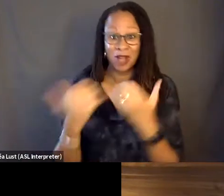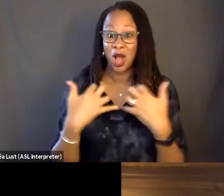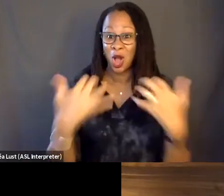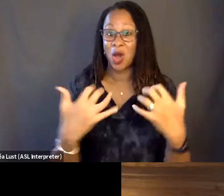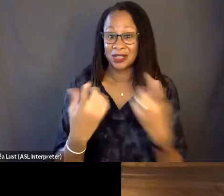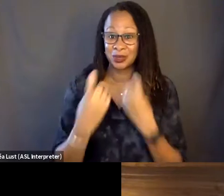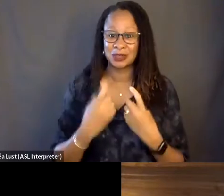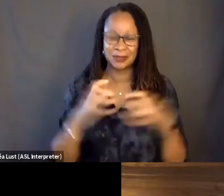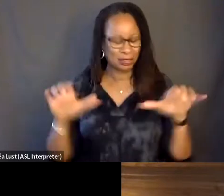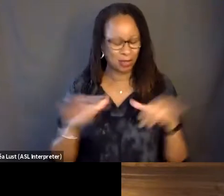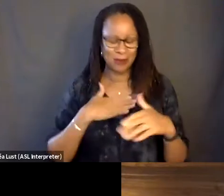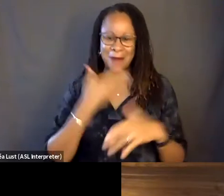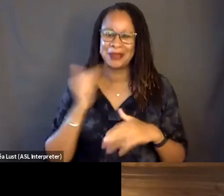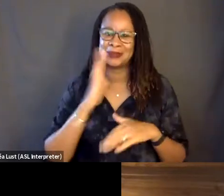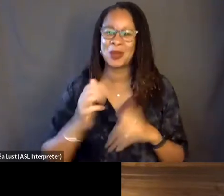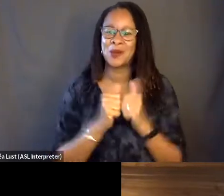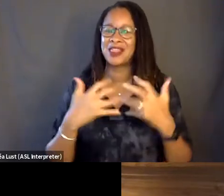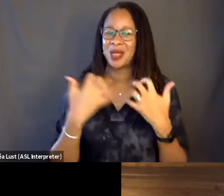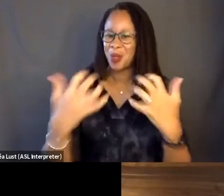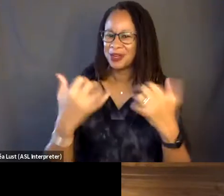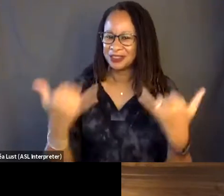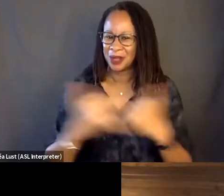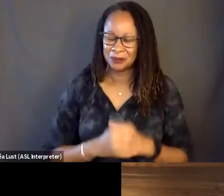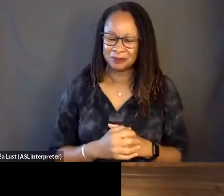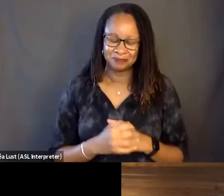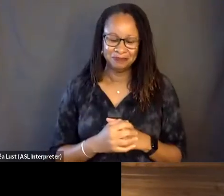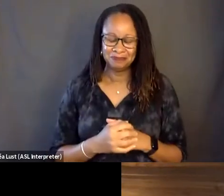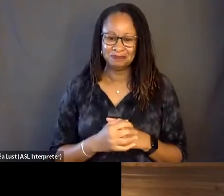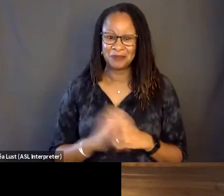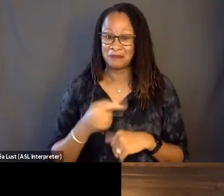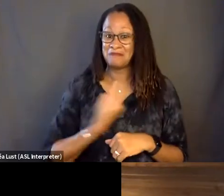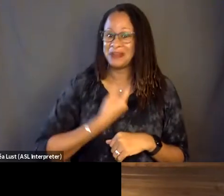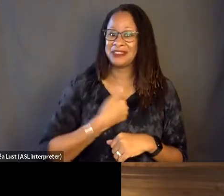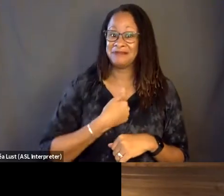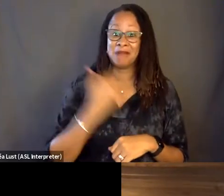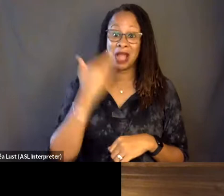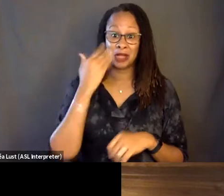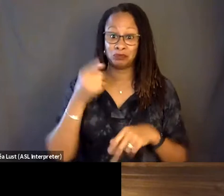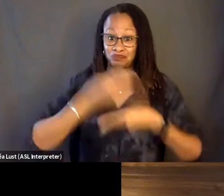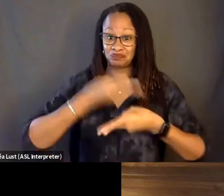I will do my best on my own. And I know you can take care of yourself.